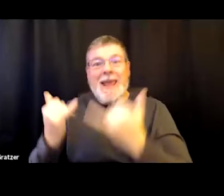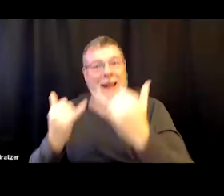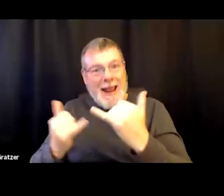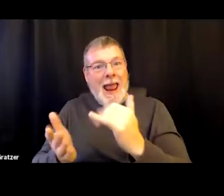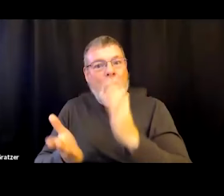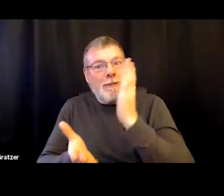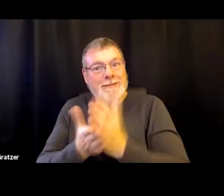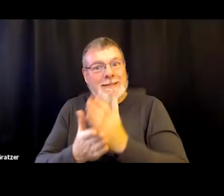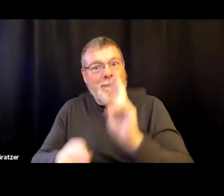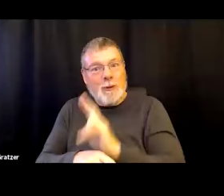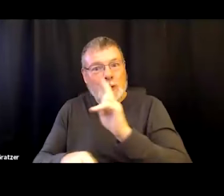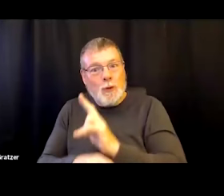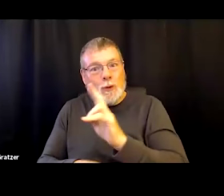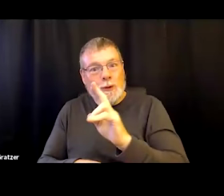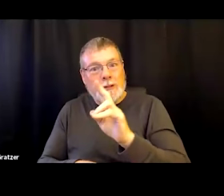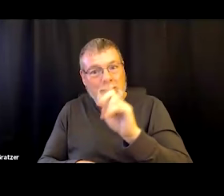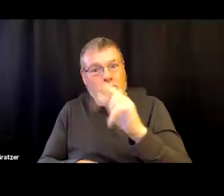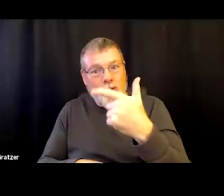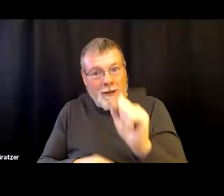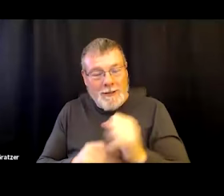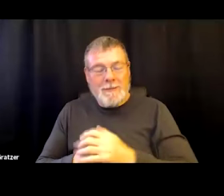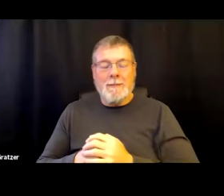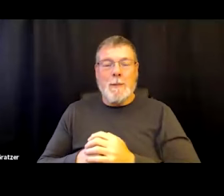from their substance use disorders or reducing use.